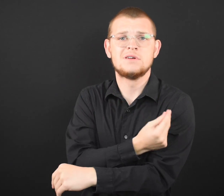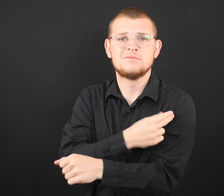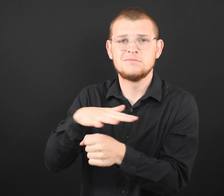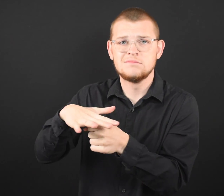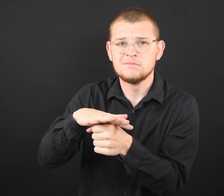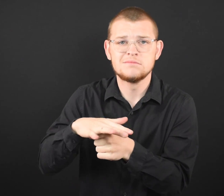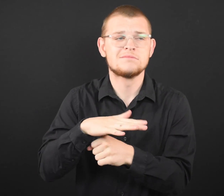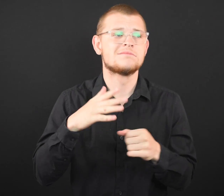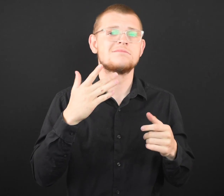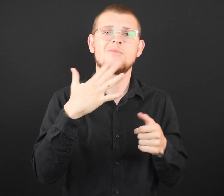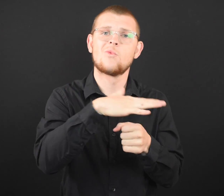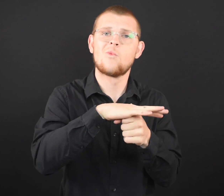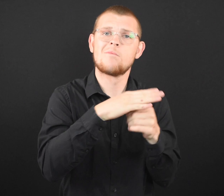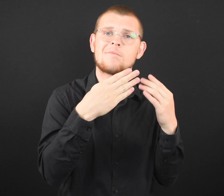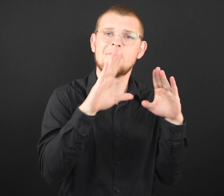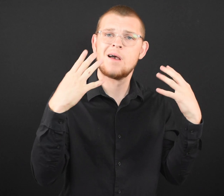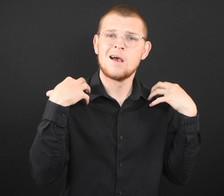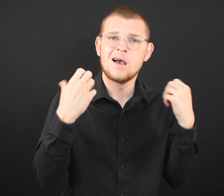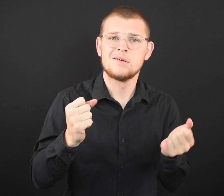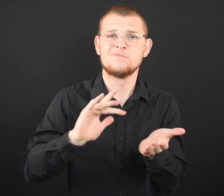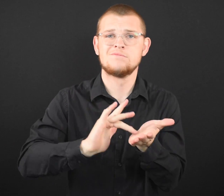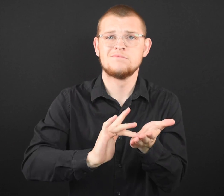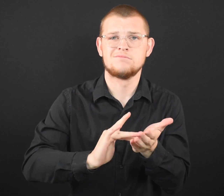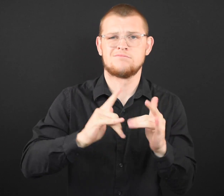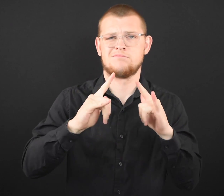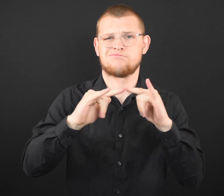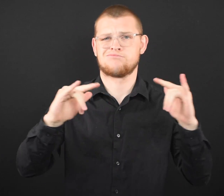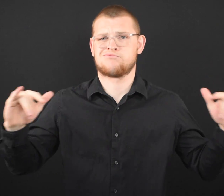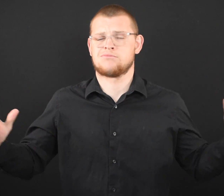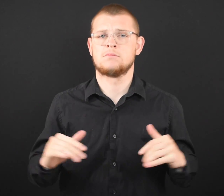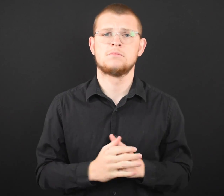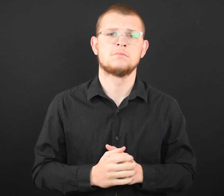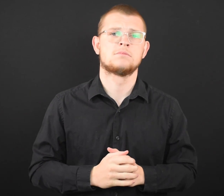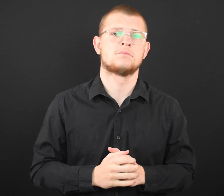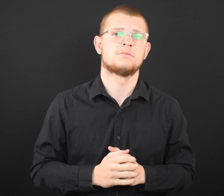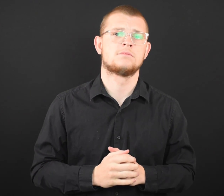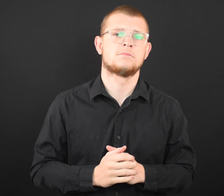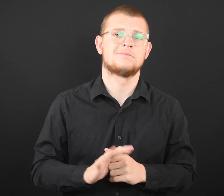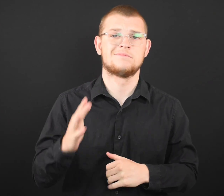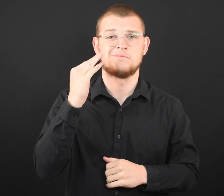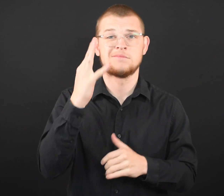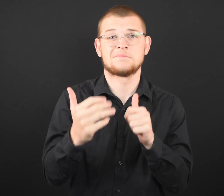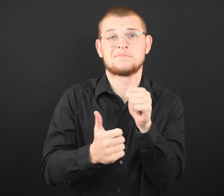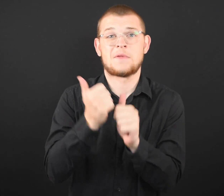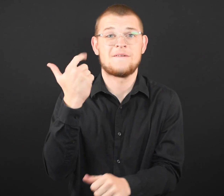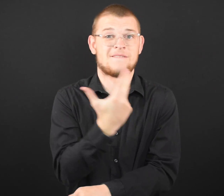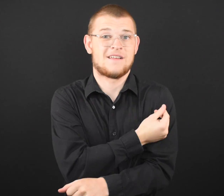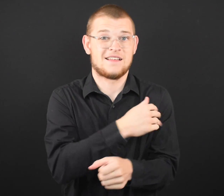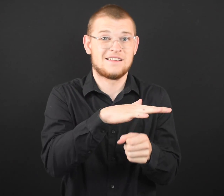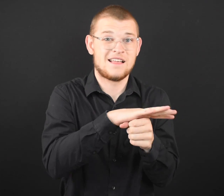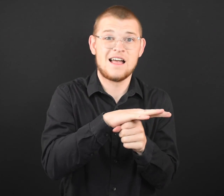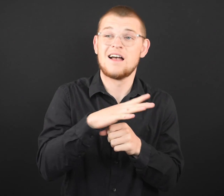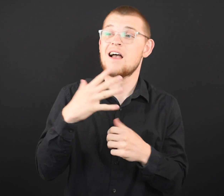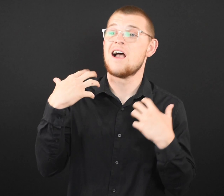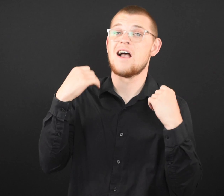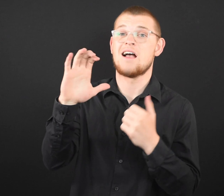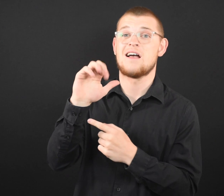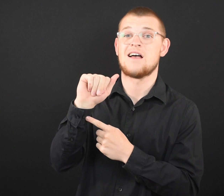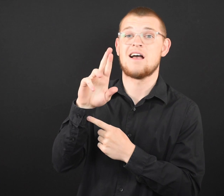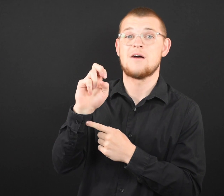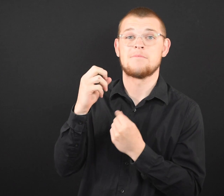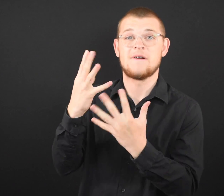vaccination sites and health care providers in Minnesota only have one COVID-19 vaccine product,